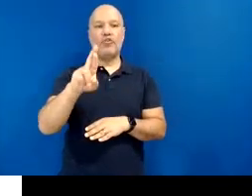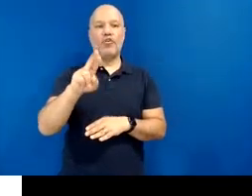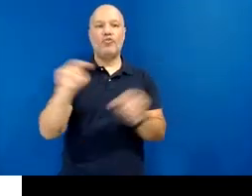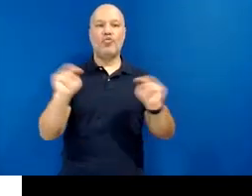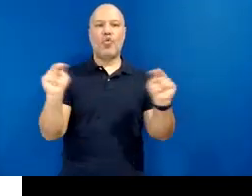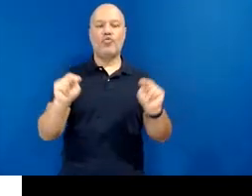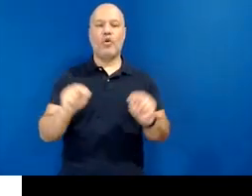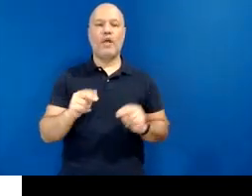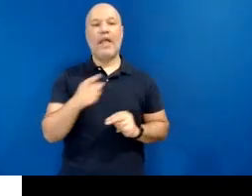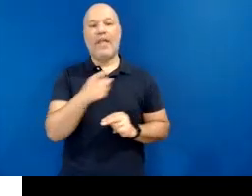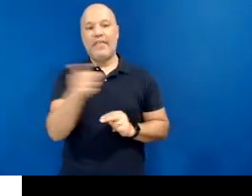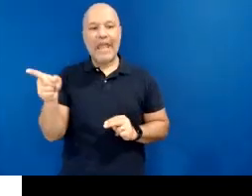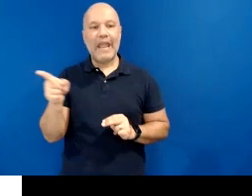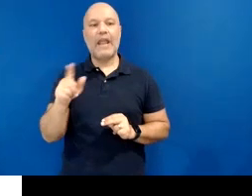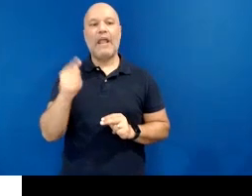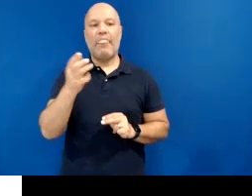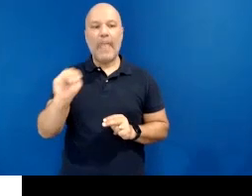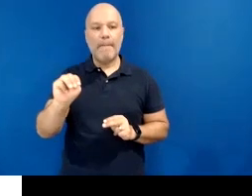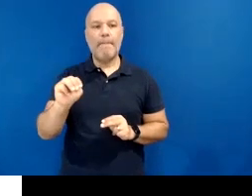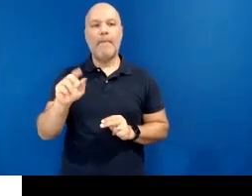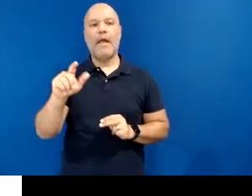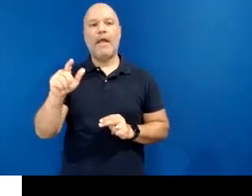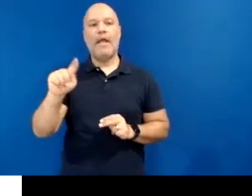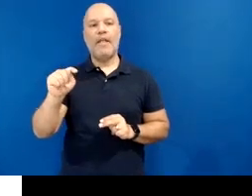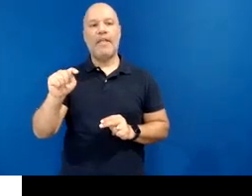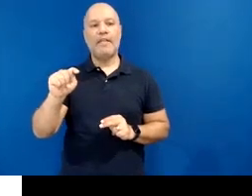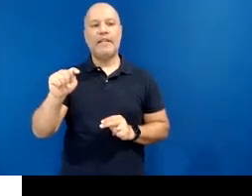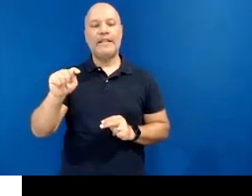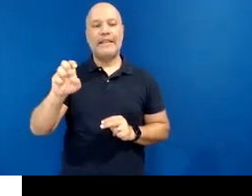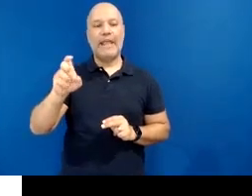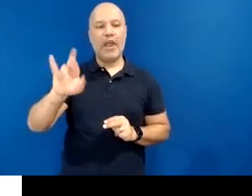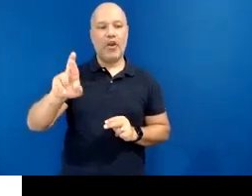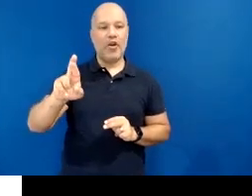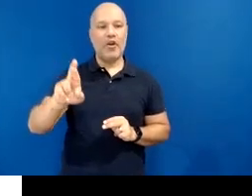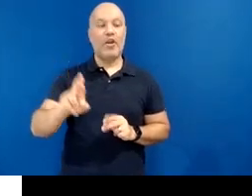They know high heels are not the most practical, right? But they like how they look.